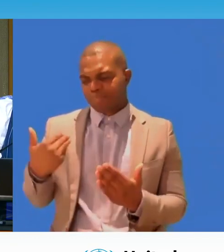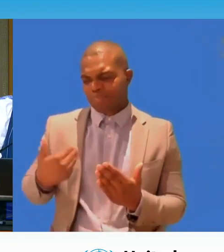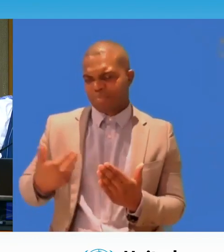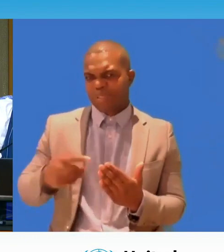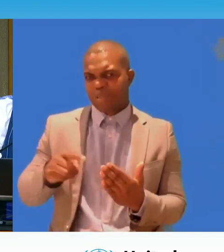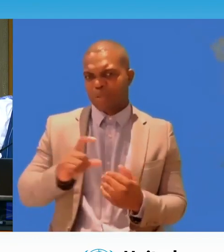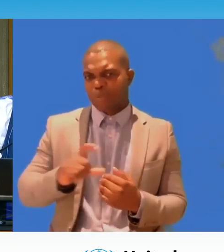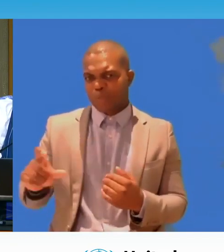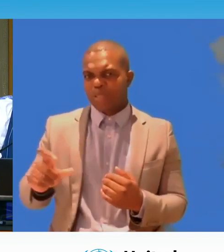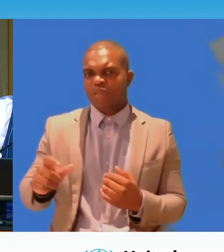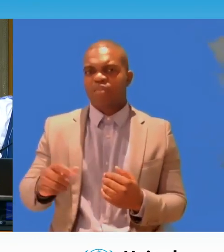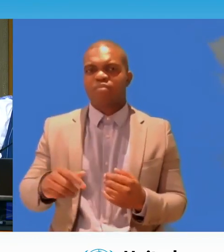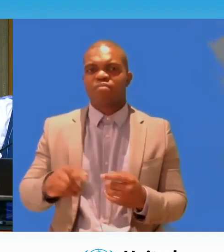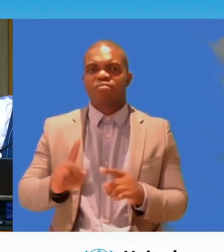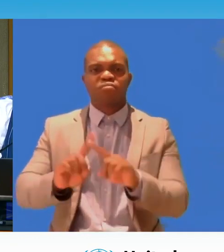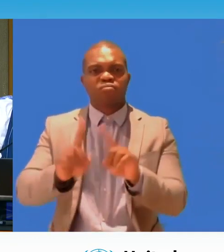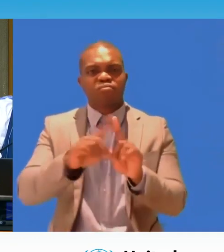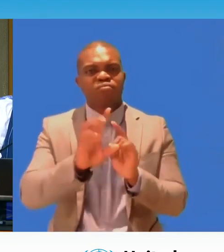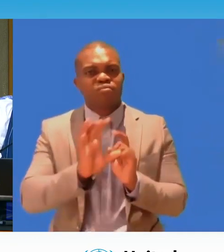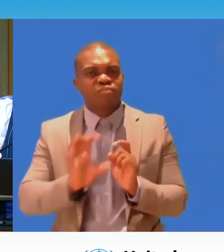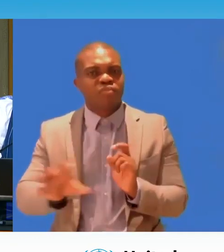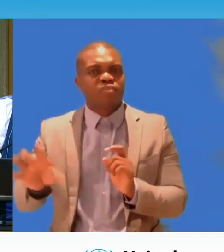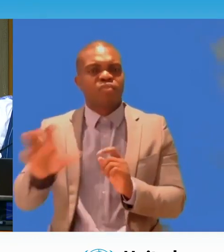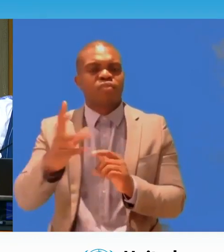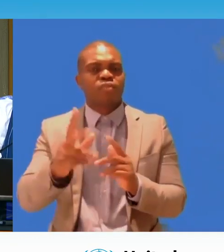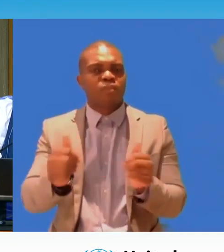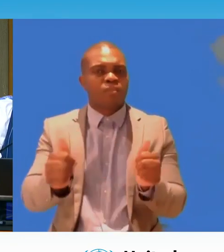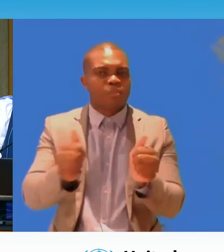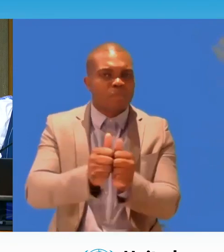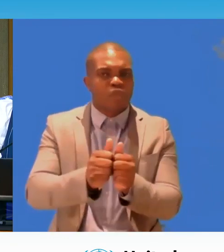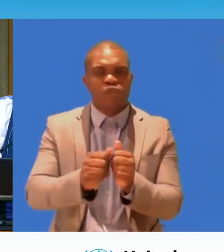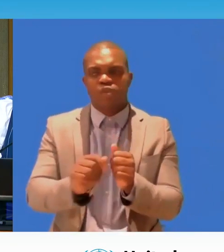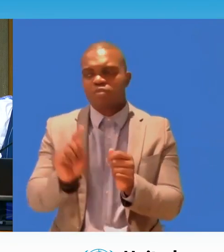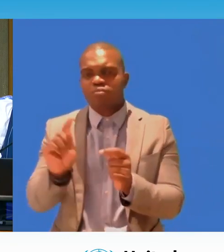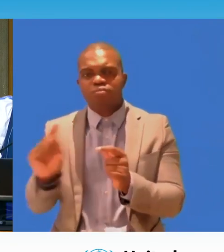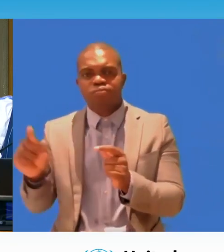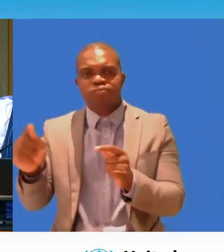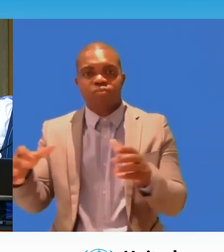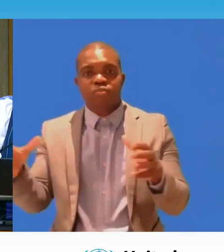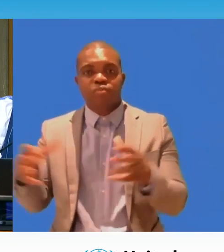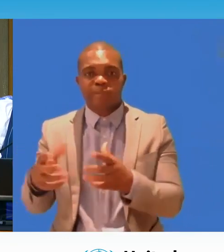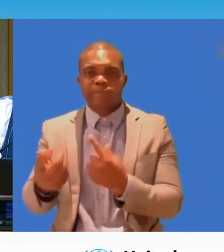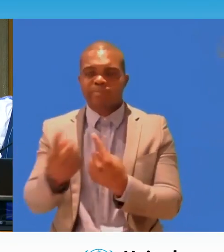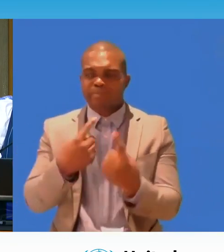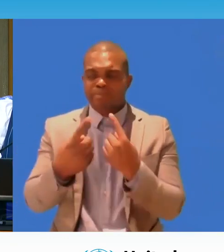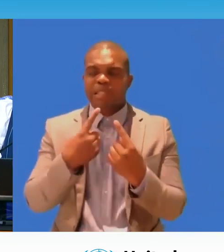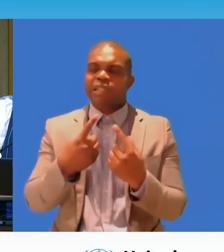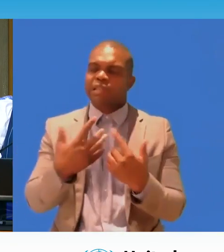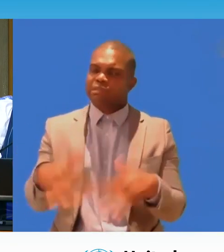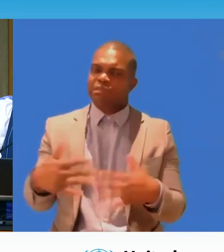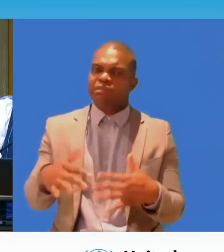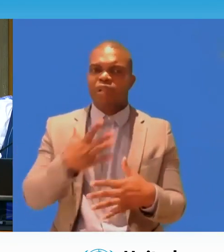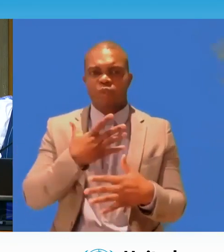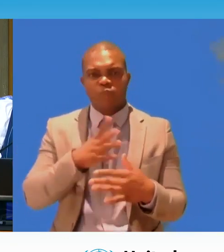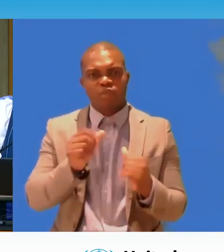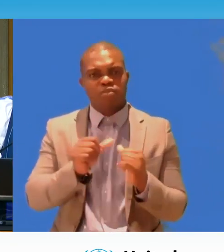has the power to significant significantly enhance the lives of person disabilities and